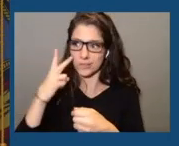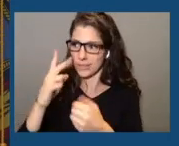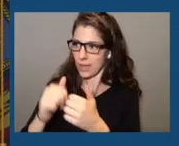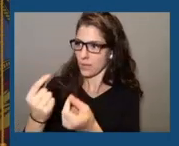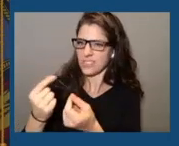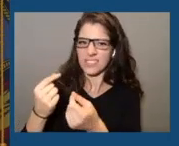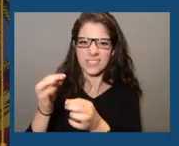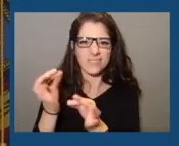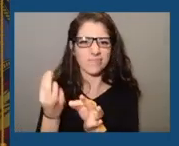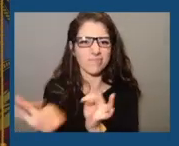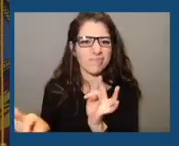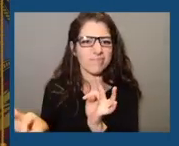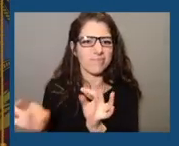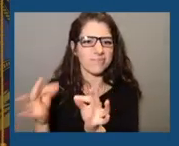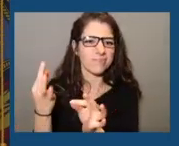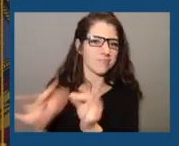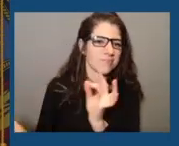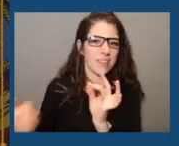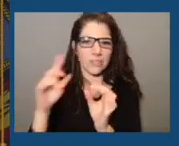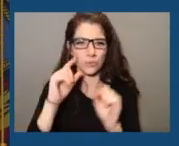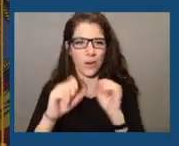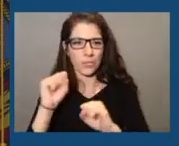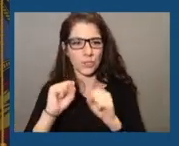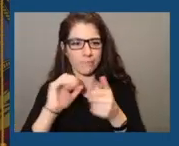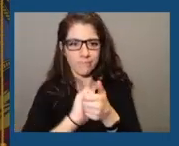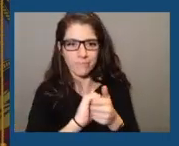So we had a strategy work with our state police, work with our partners.